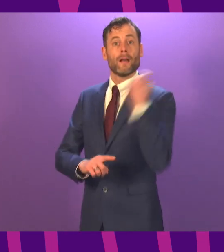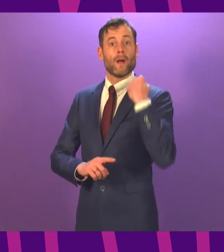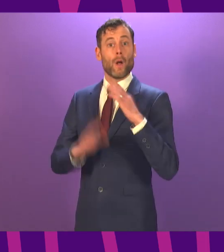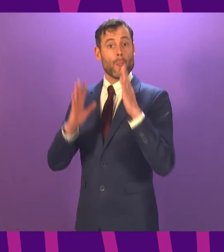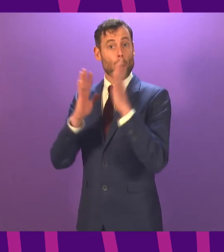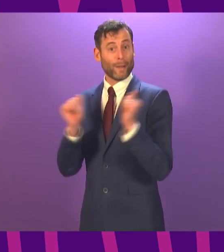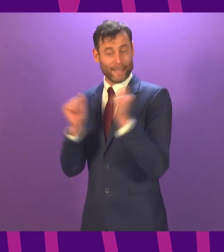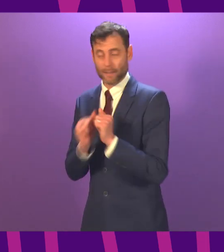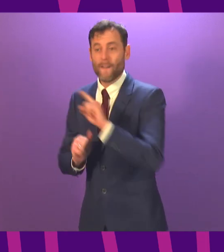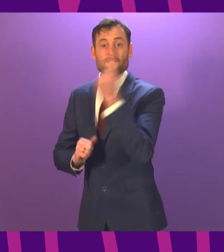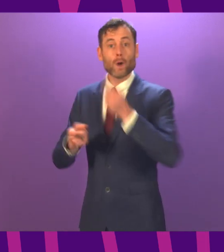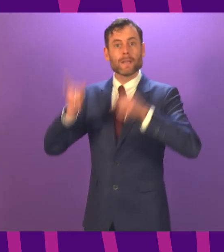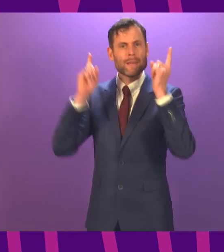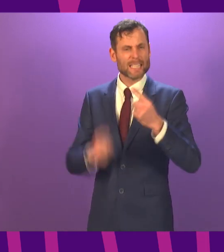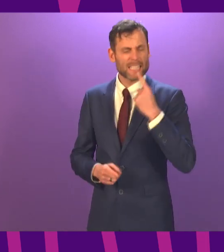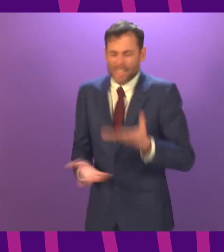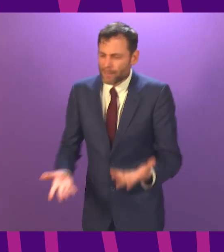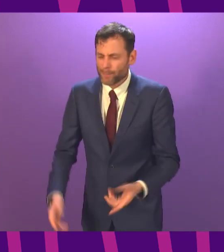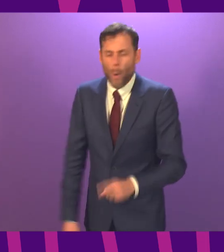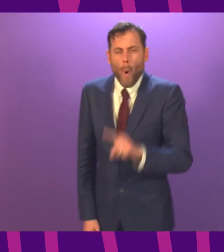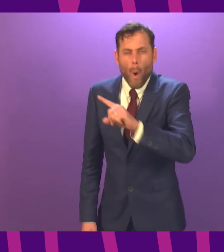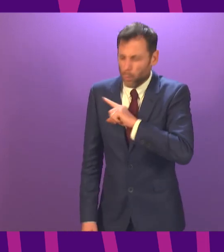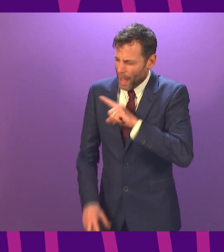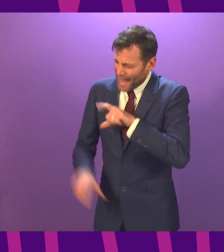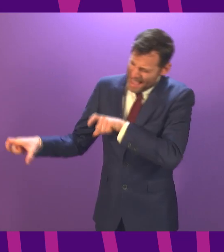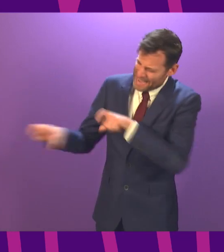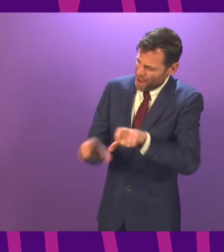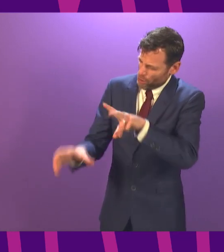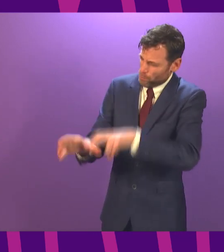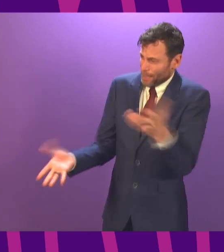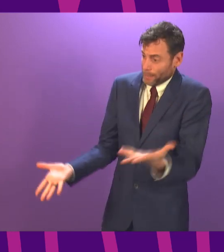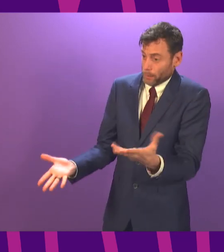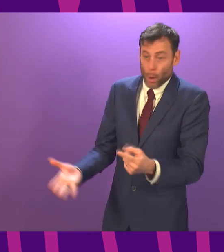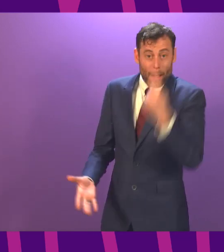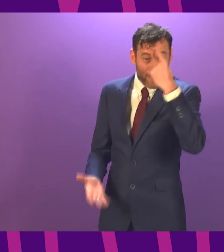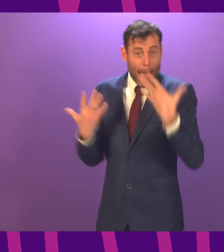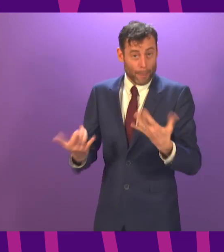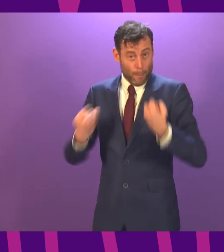it would be “unconscionable” to carry on with Brexit in the middle of a global pandemic,